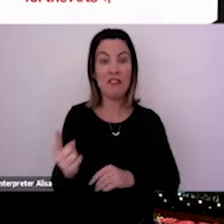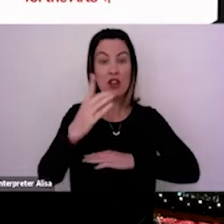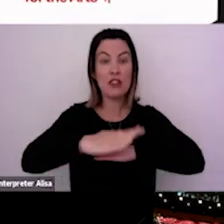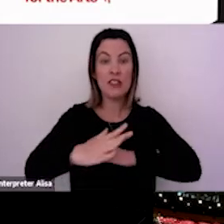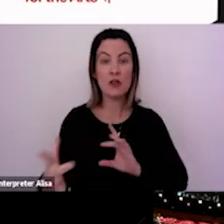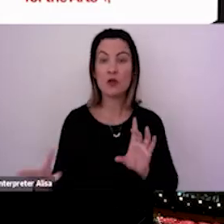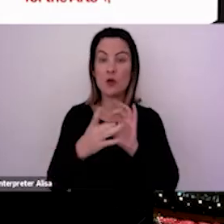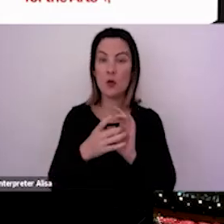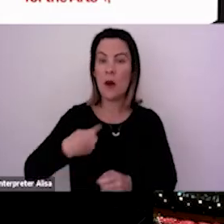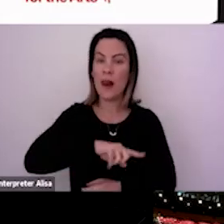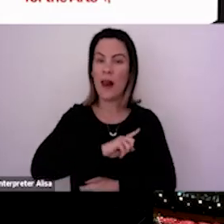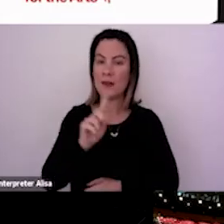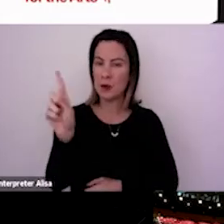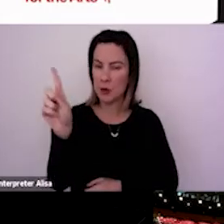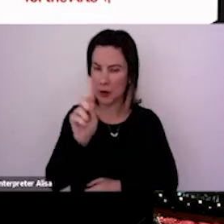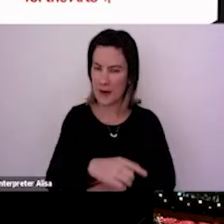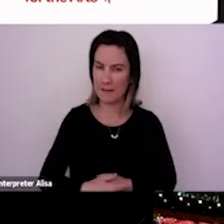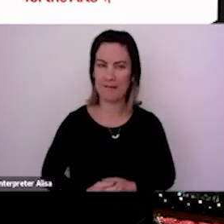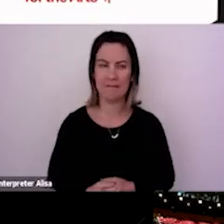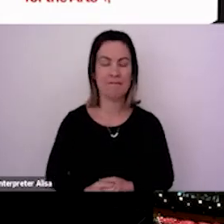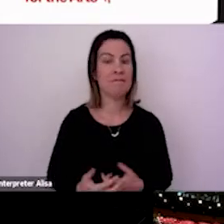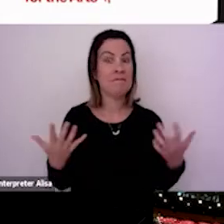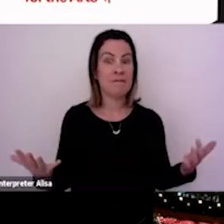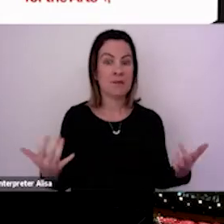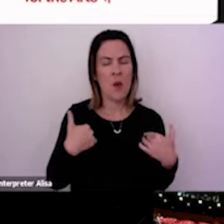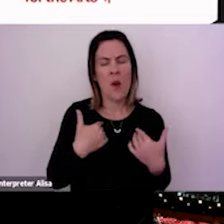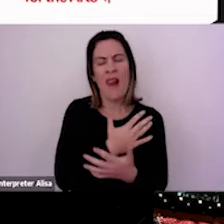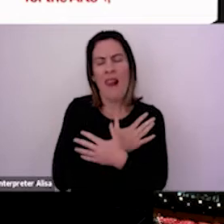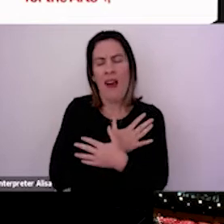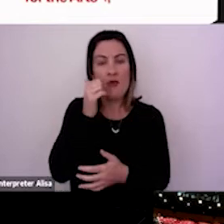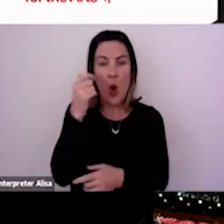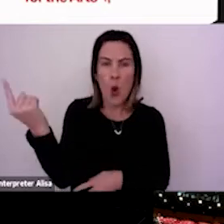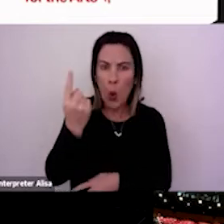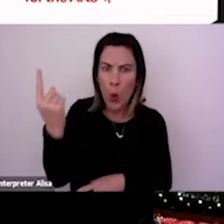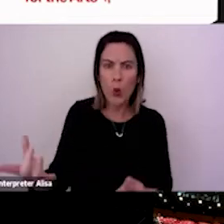So, I would love to know who is with us this morning, how you are feeling, how you